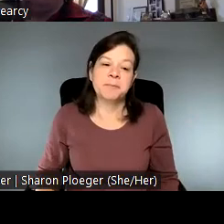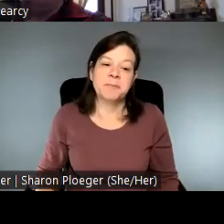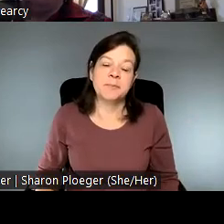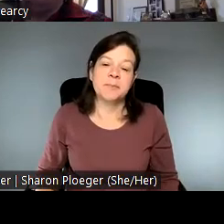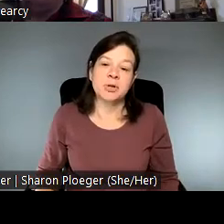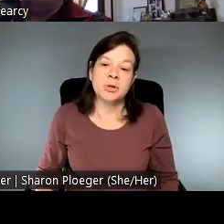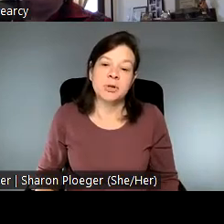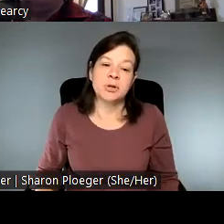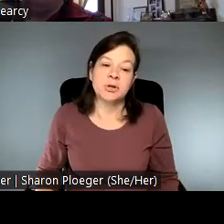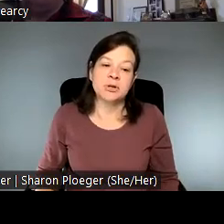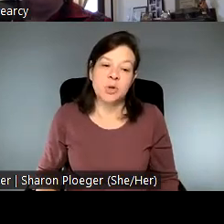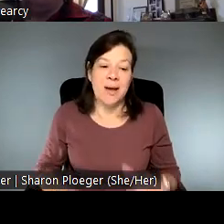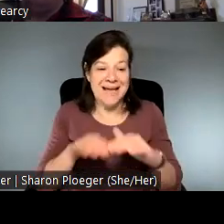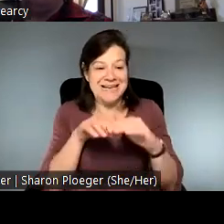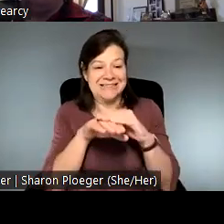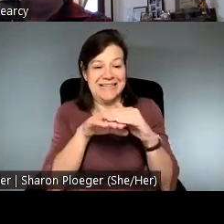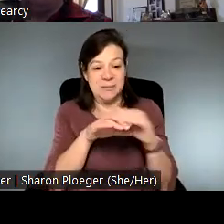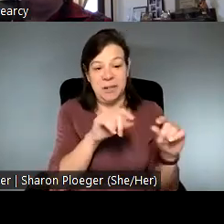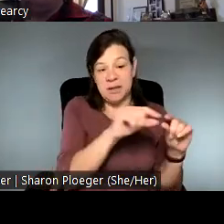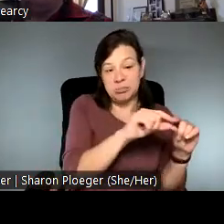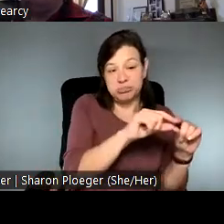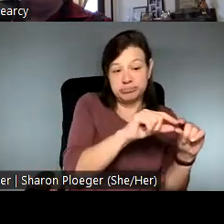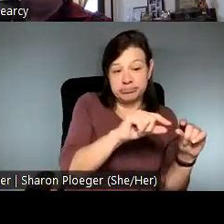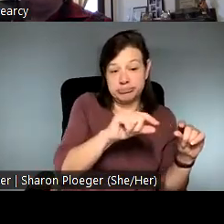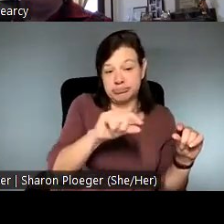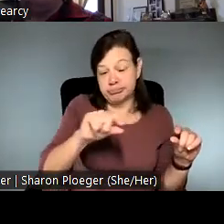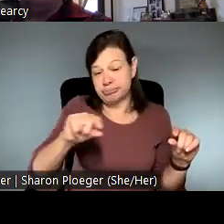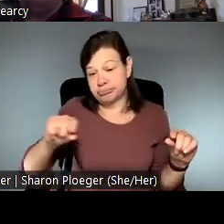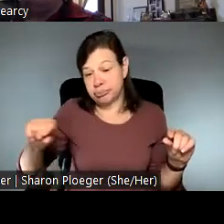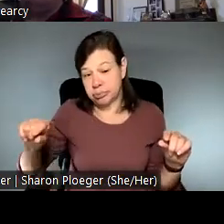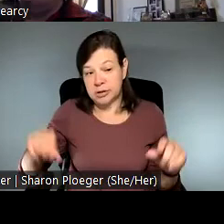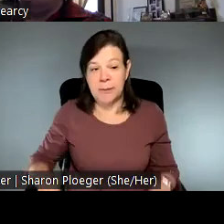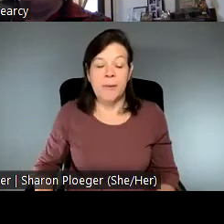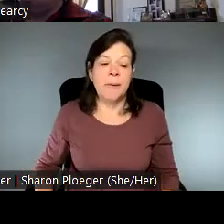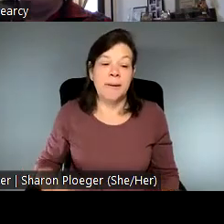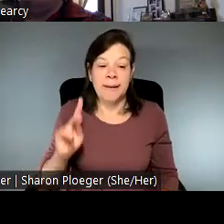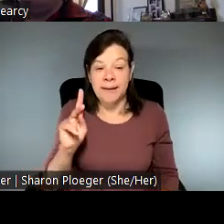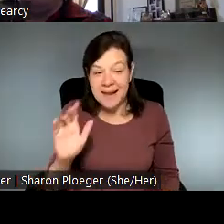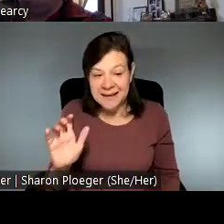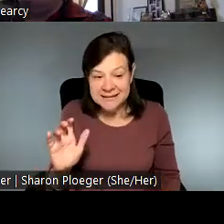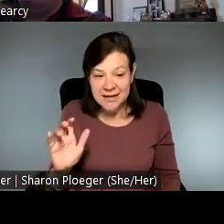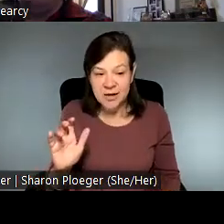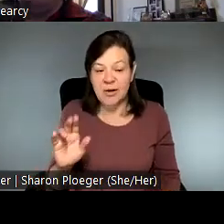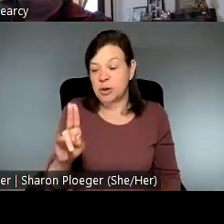which is accessibility and then there's that long bar, which I think is called a pipe, Kennedy Center. And then there's a URL.